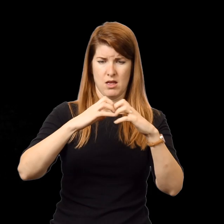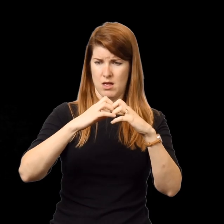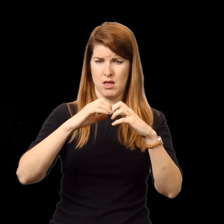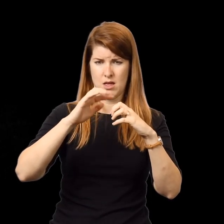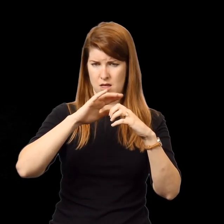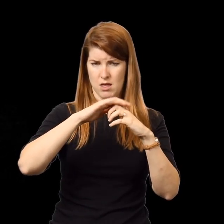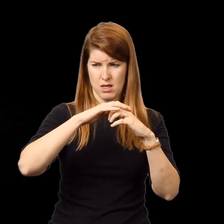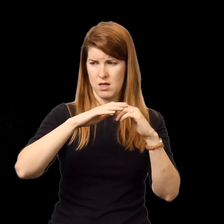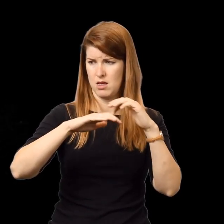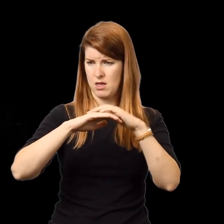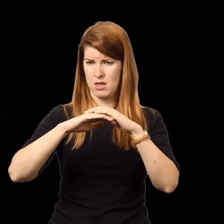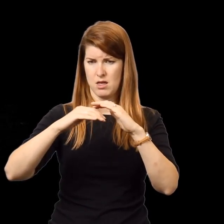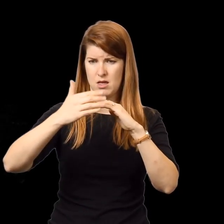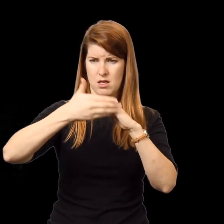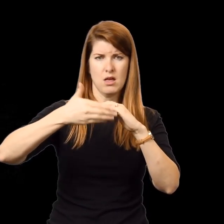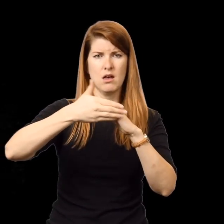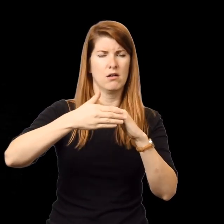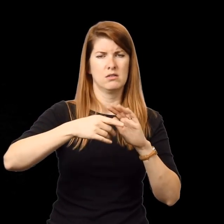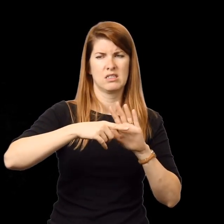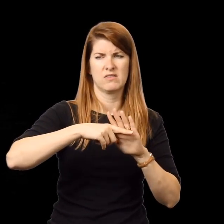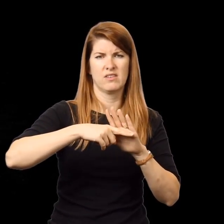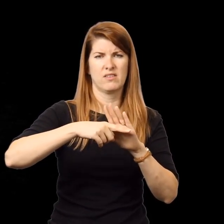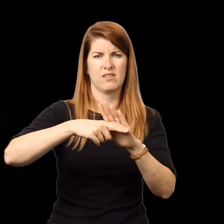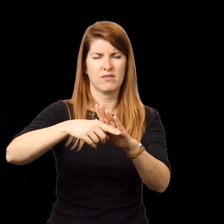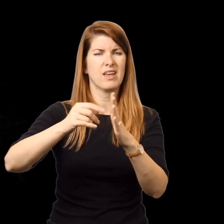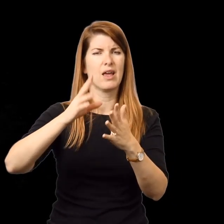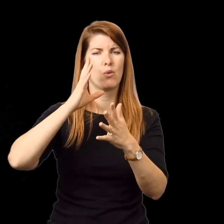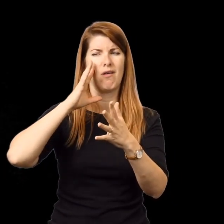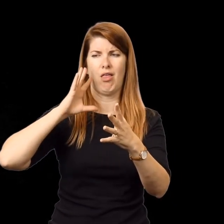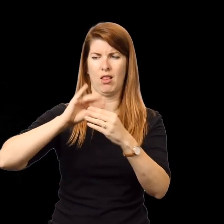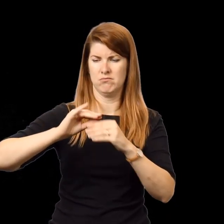they affect all the subsequent areas, and it's cumulative.